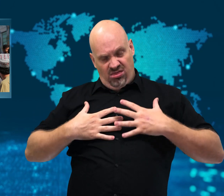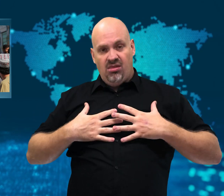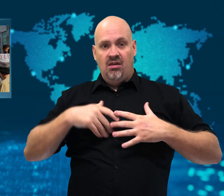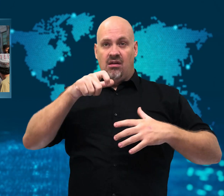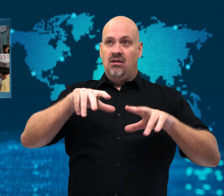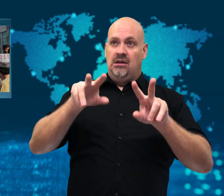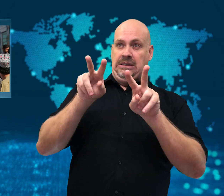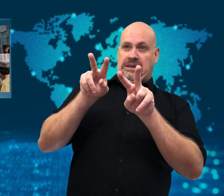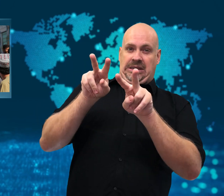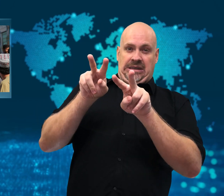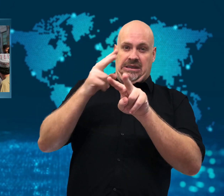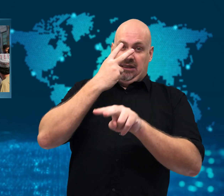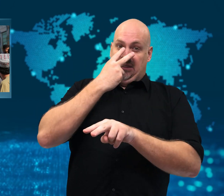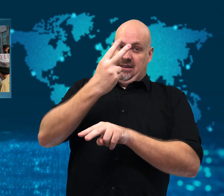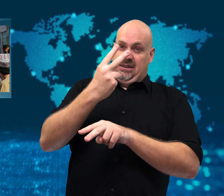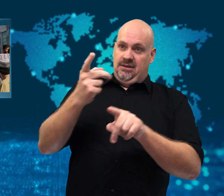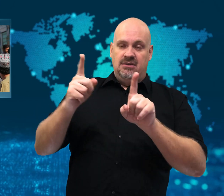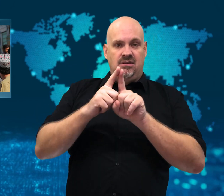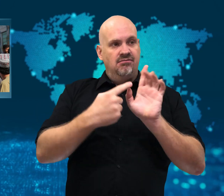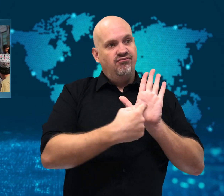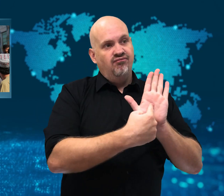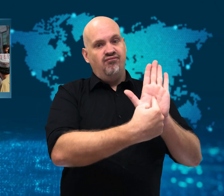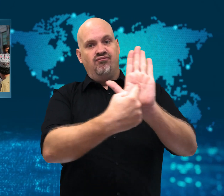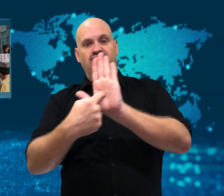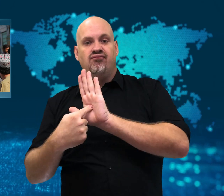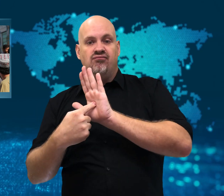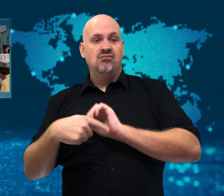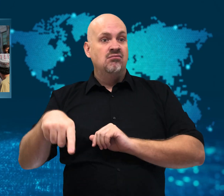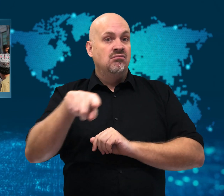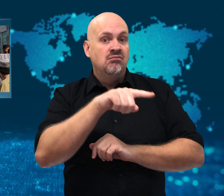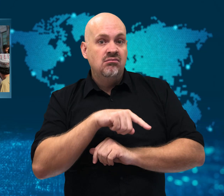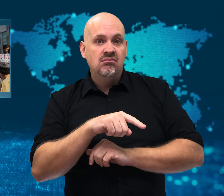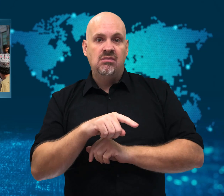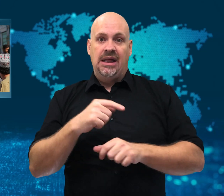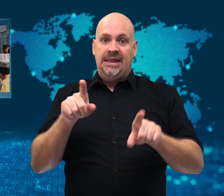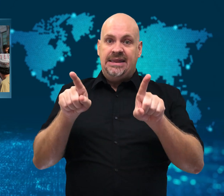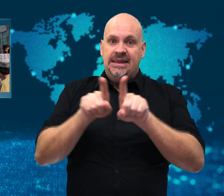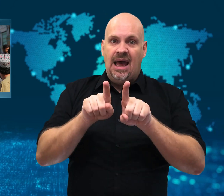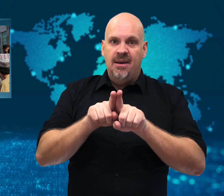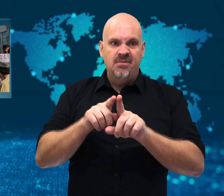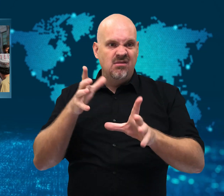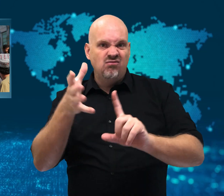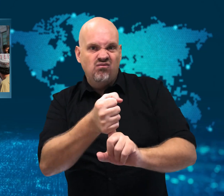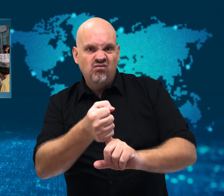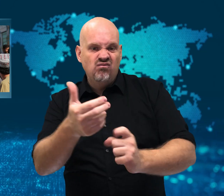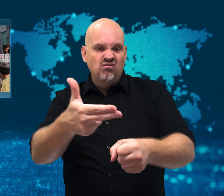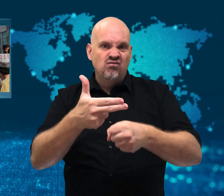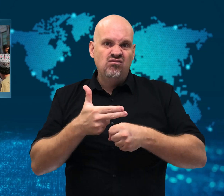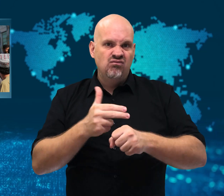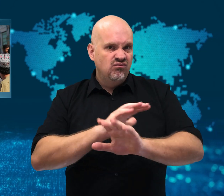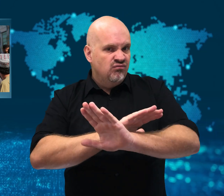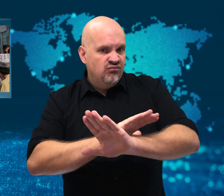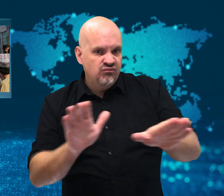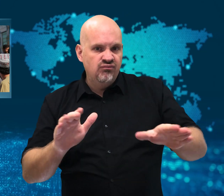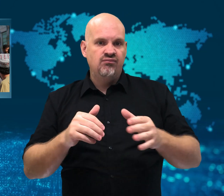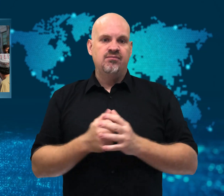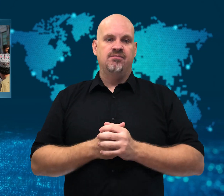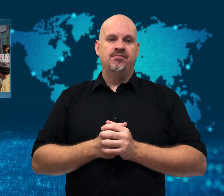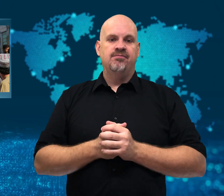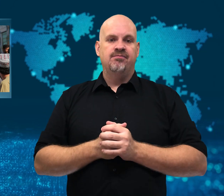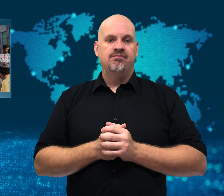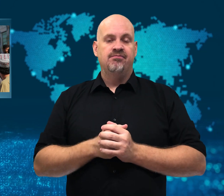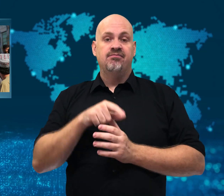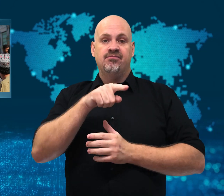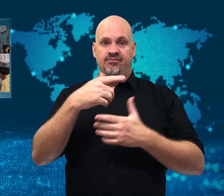A video of the bloodstained corpse swinging and hanging on the crane